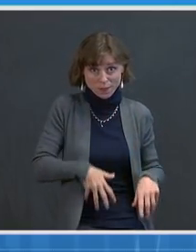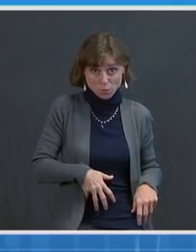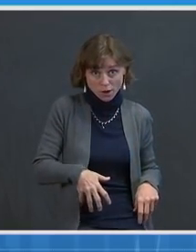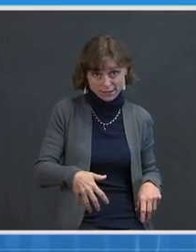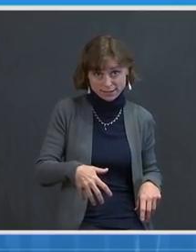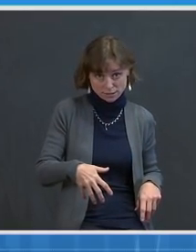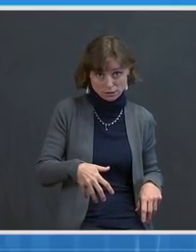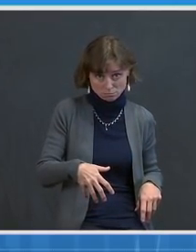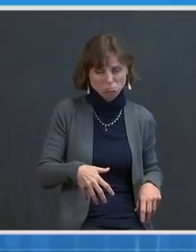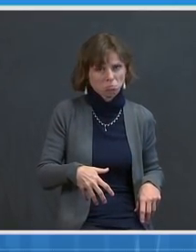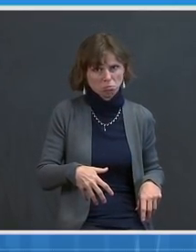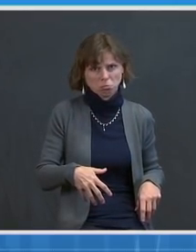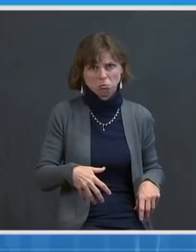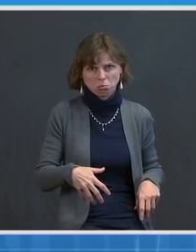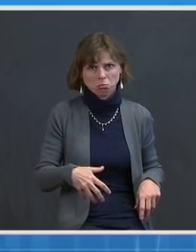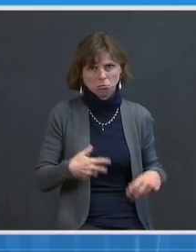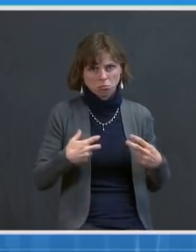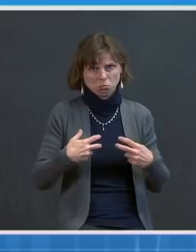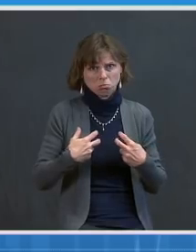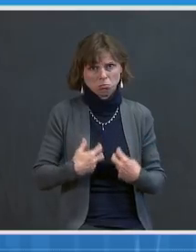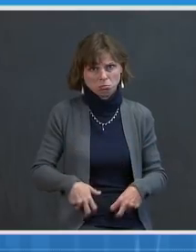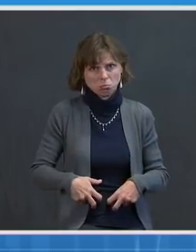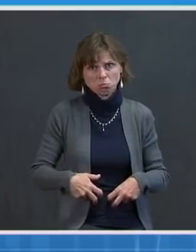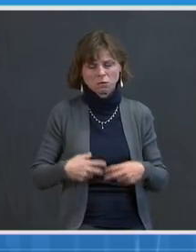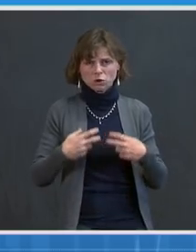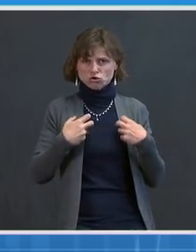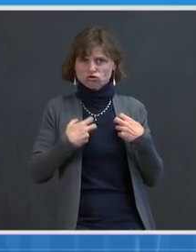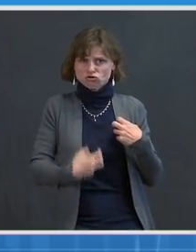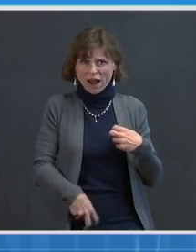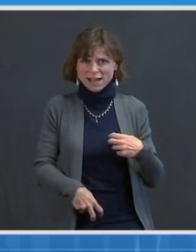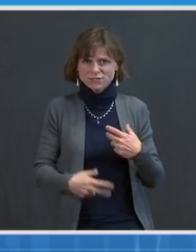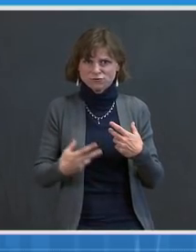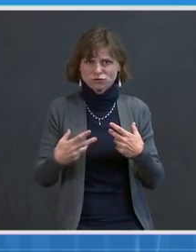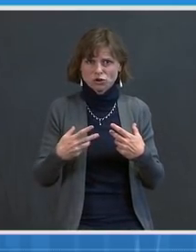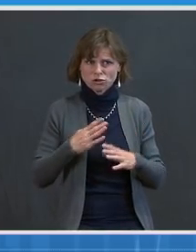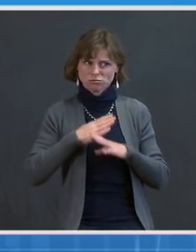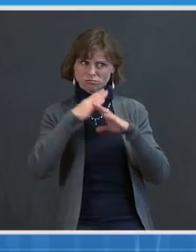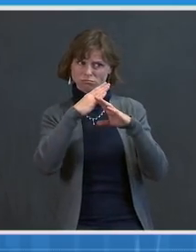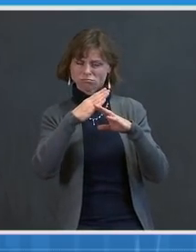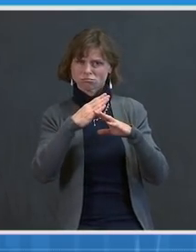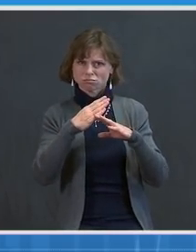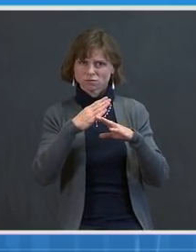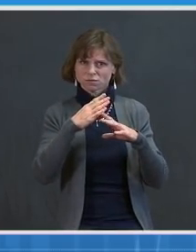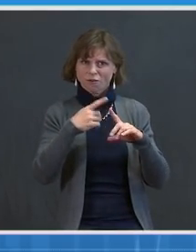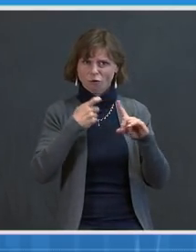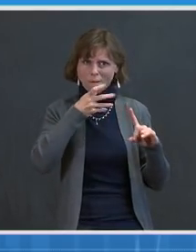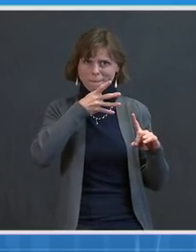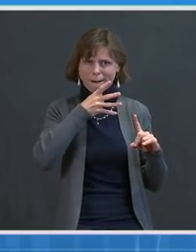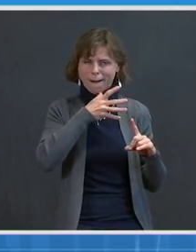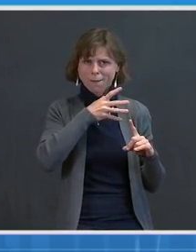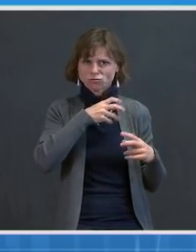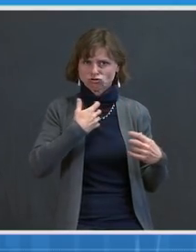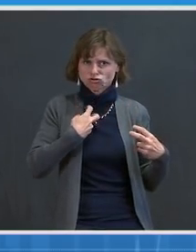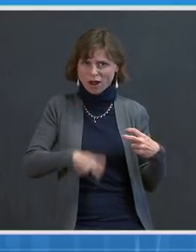that there's transplacental transfer of antibody IgG from the mother to the baby, and also in breast milk